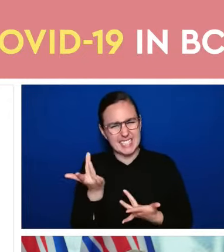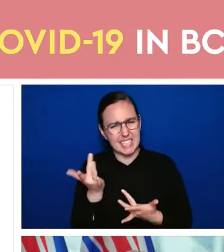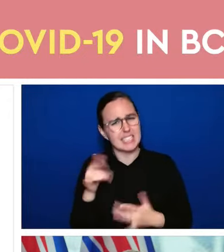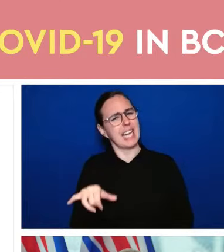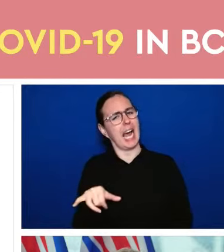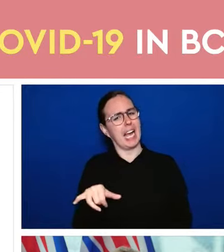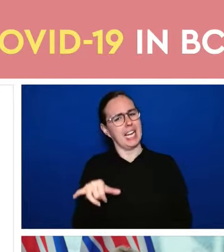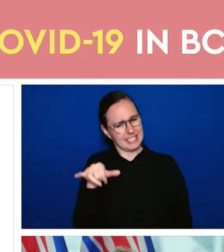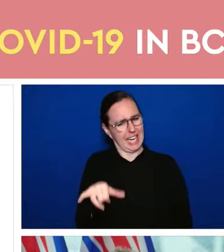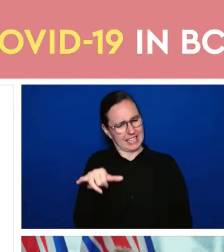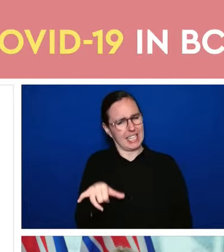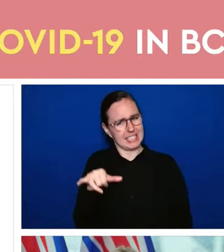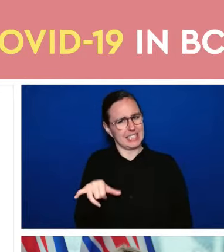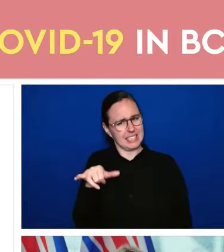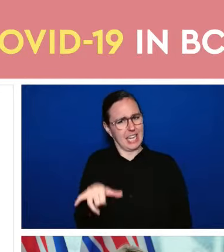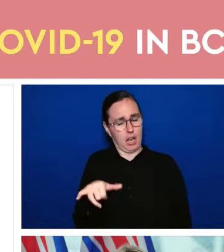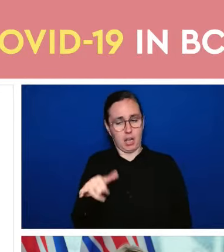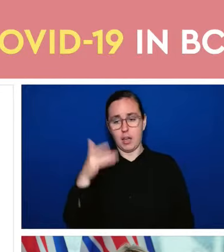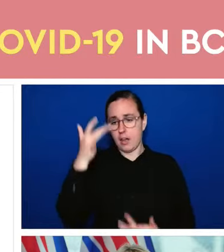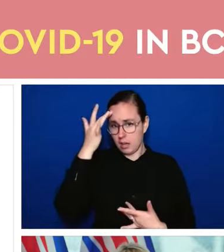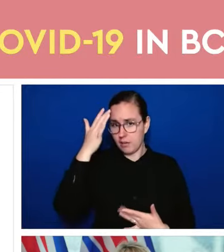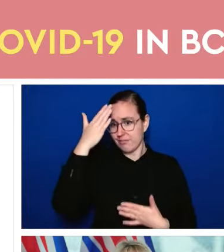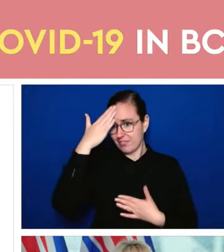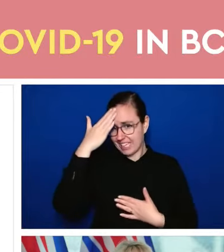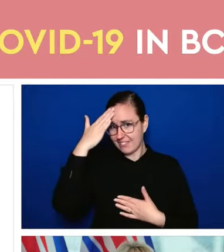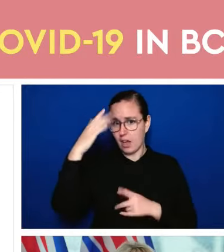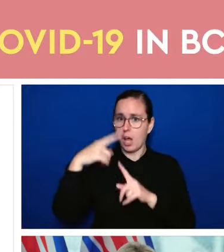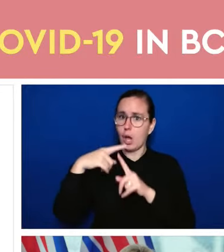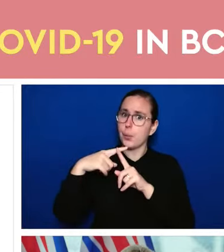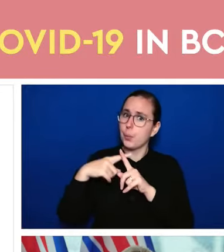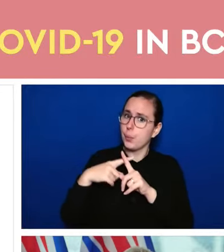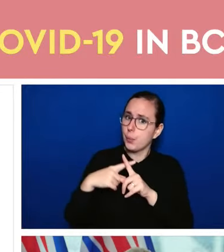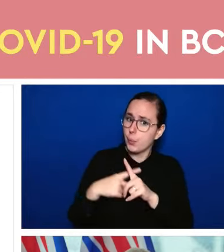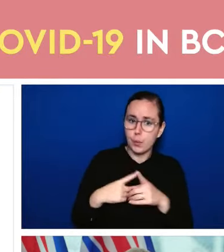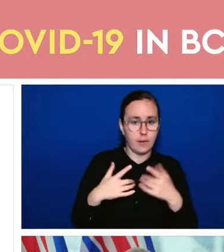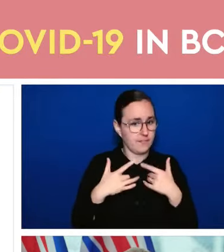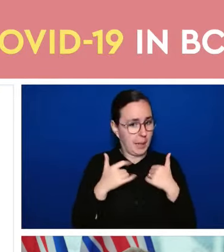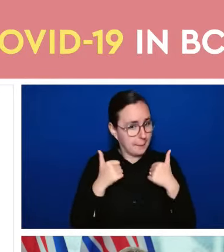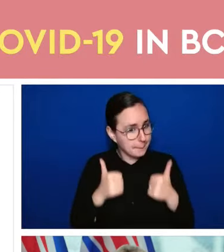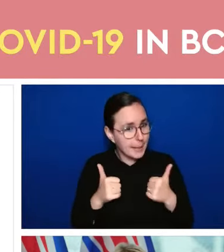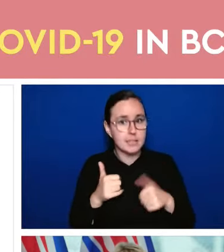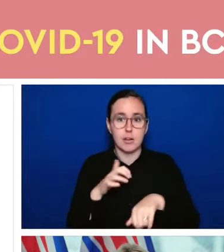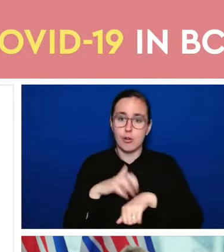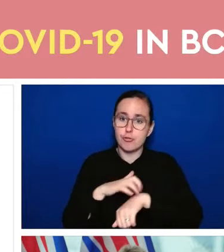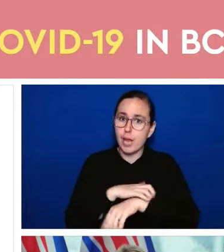back to our usual activities. The other things that we need to consider our in my up to date on